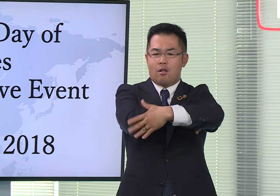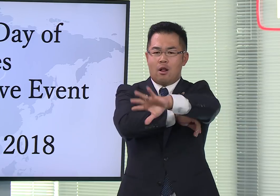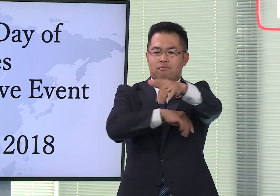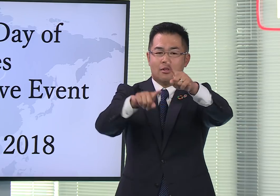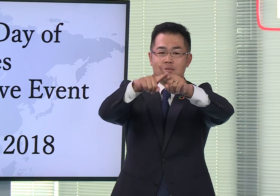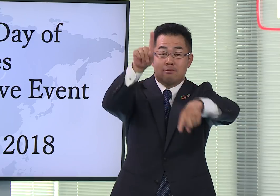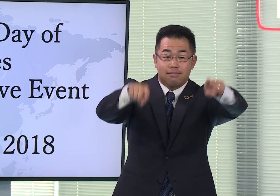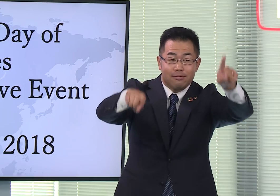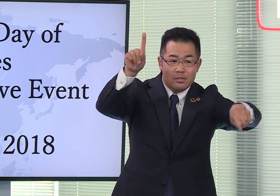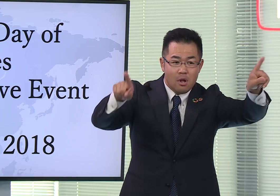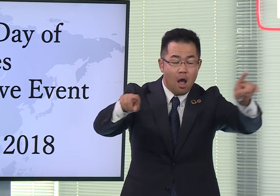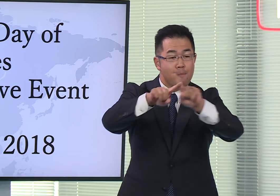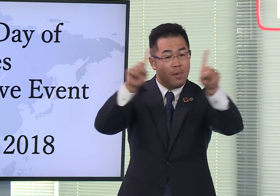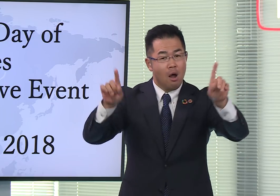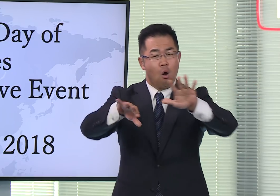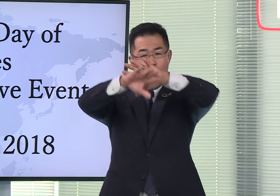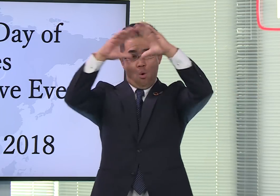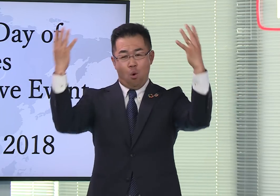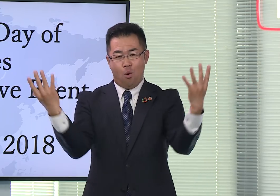recognition and it is a statement from the United Nations.